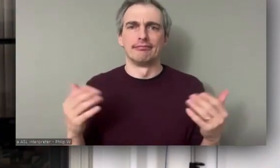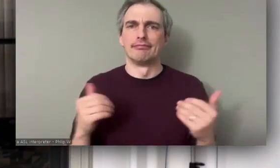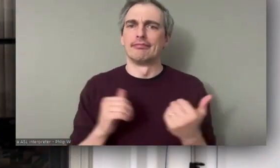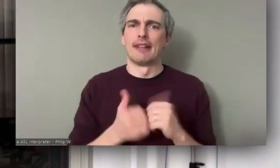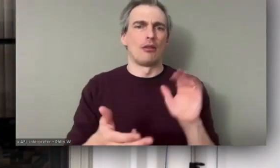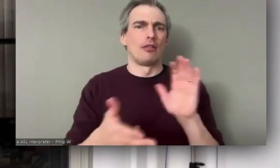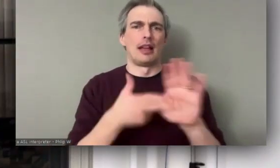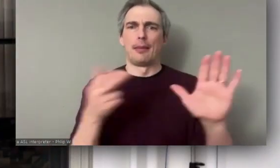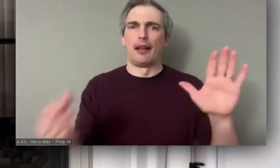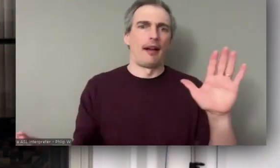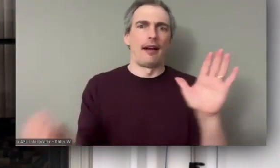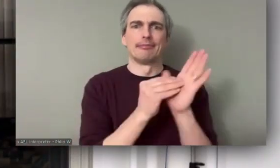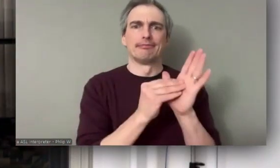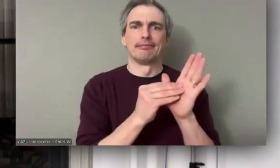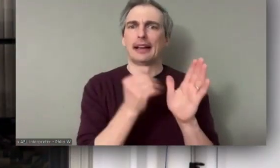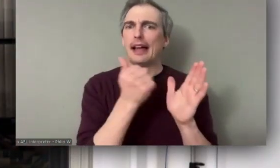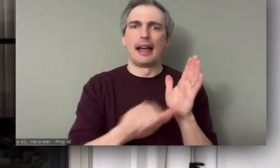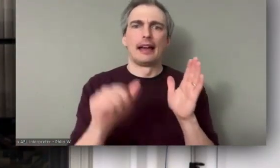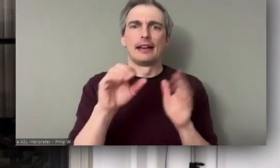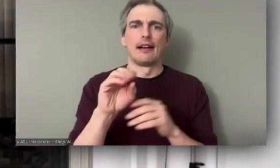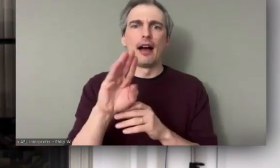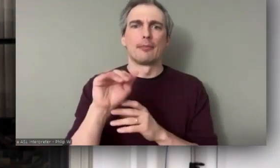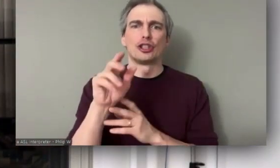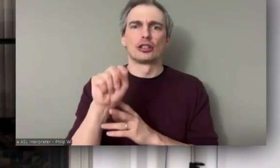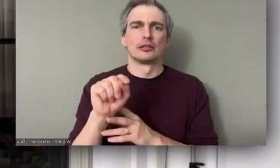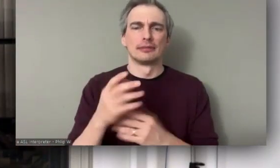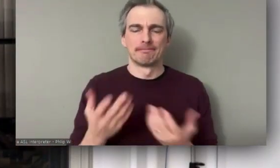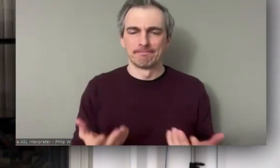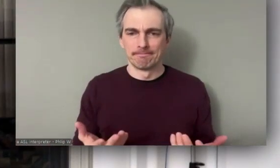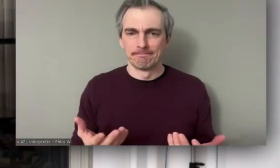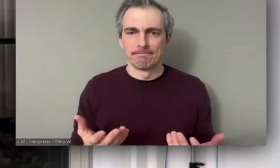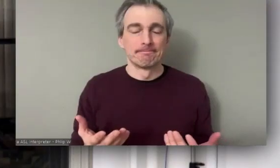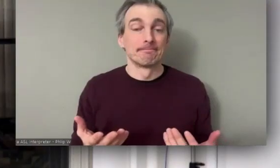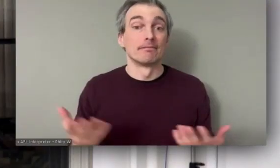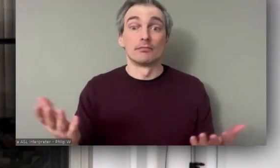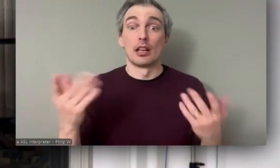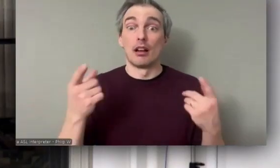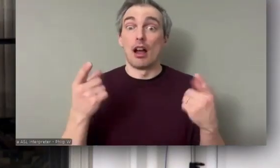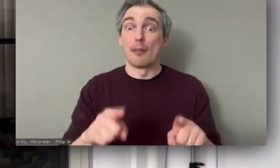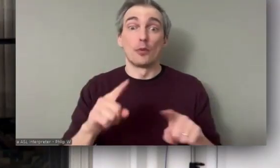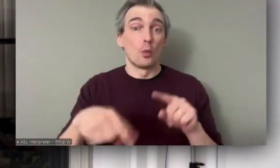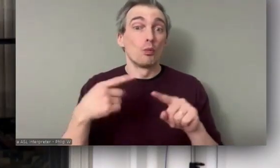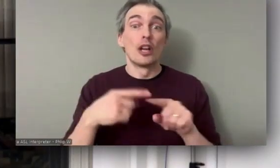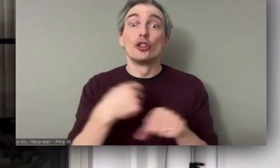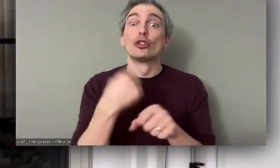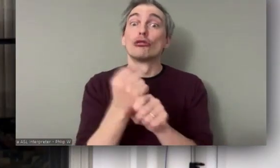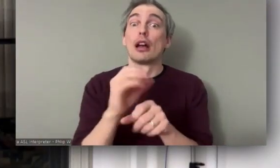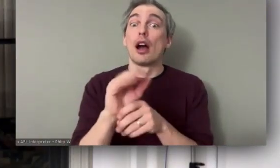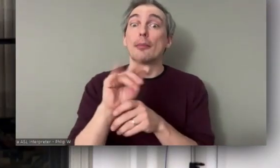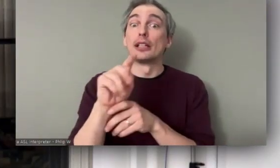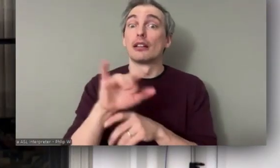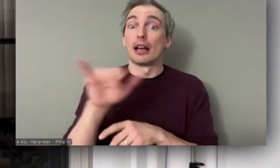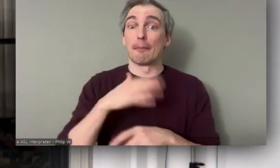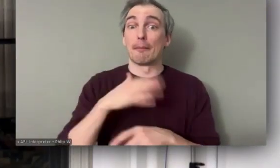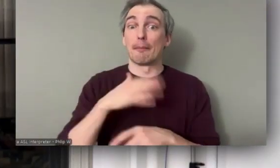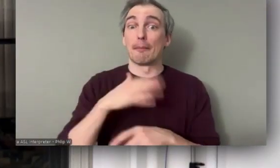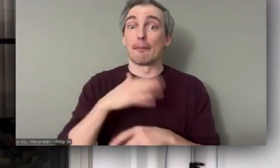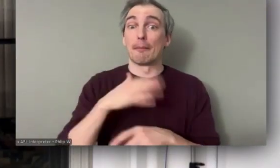Incidentally, when you create the objects, like my fashion T-shirt of accessibility New York... There's a name field and there's a description